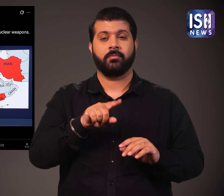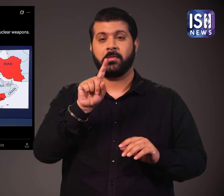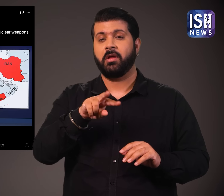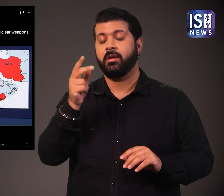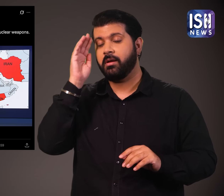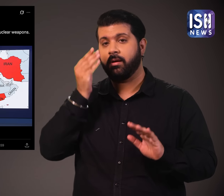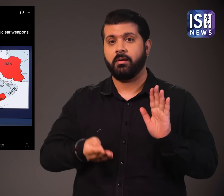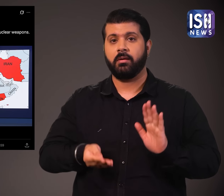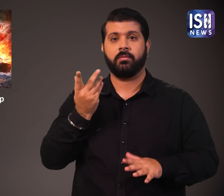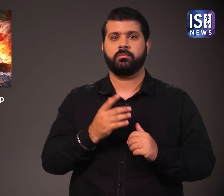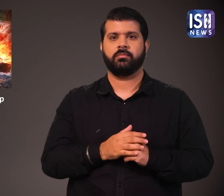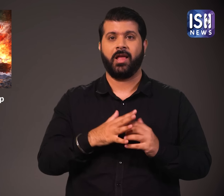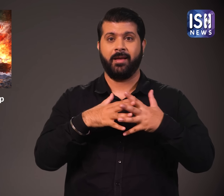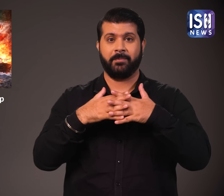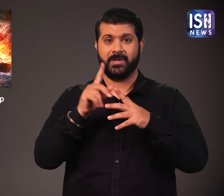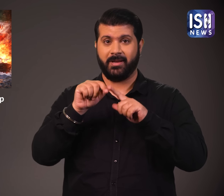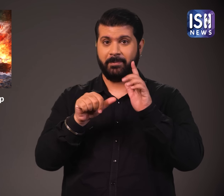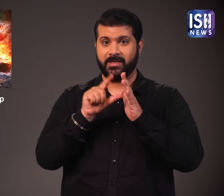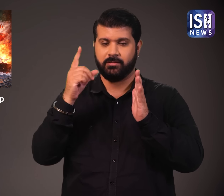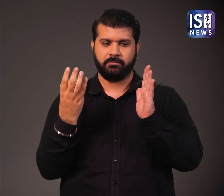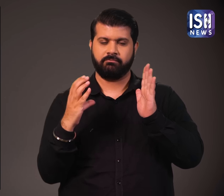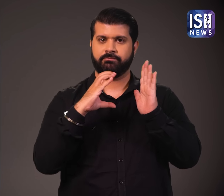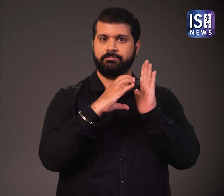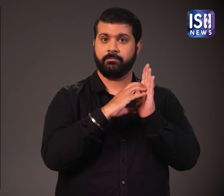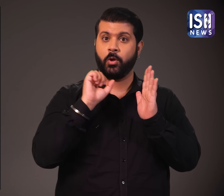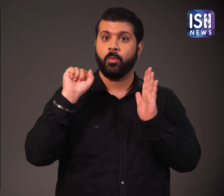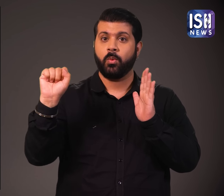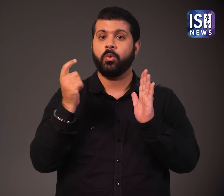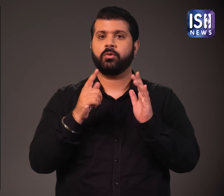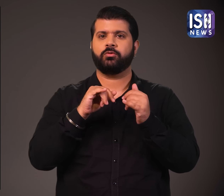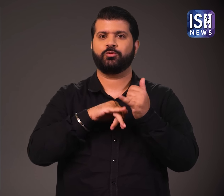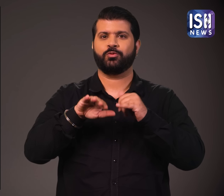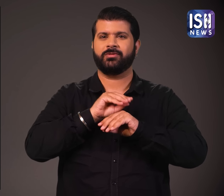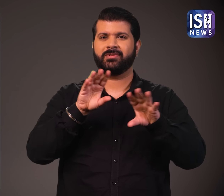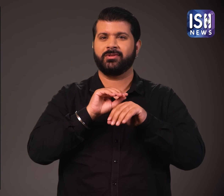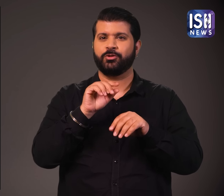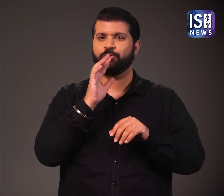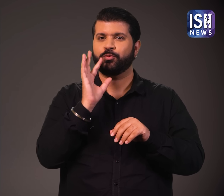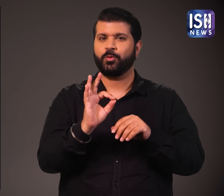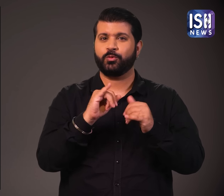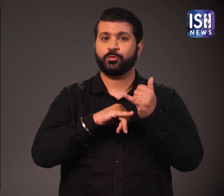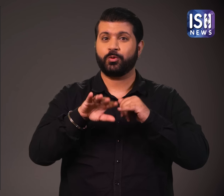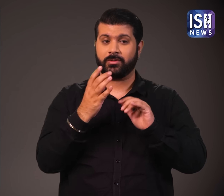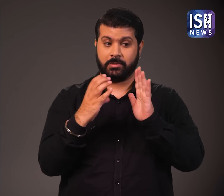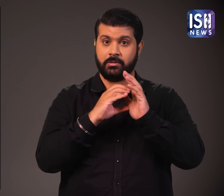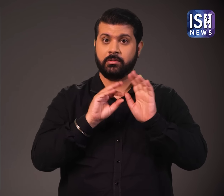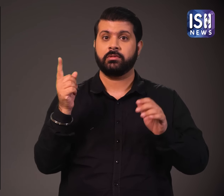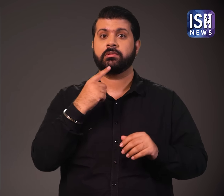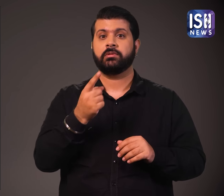In another update, Donald Trump shared a post on Truth Social saying that